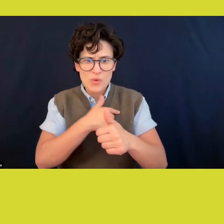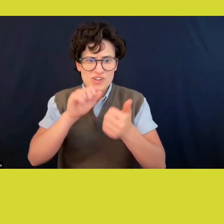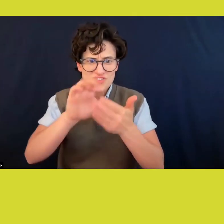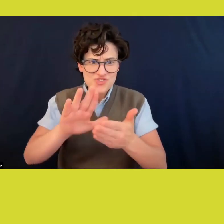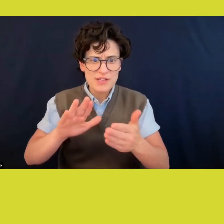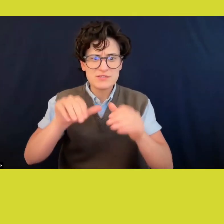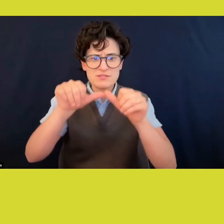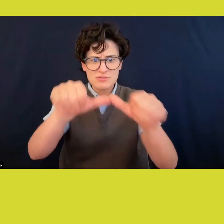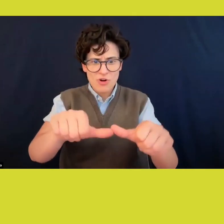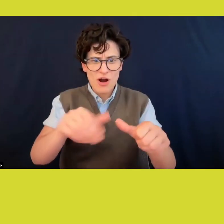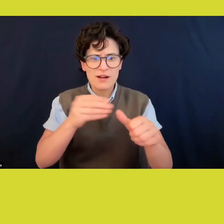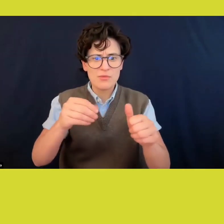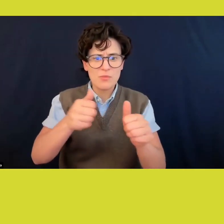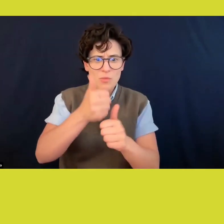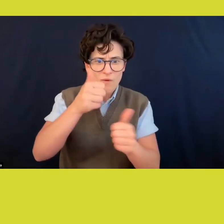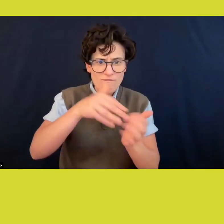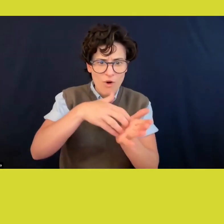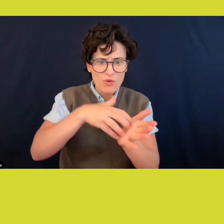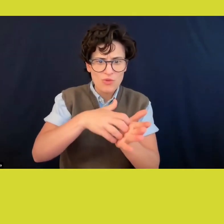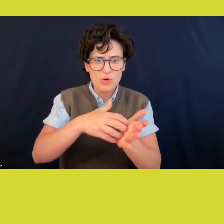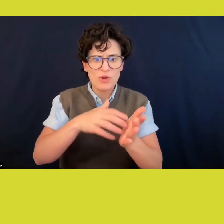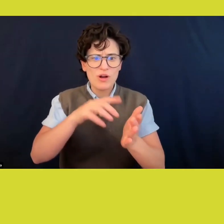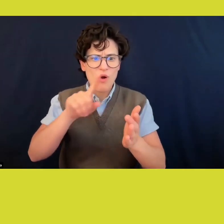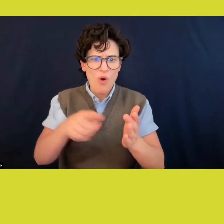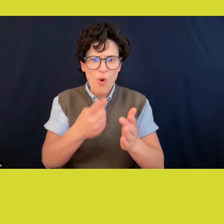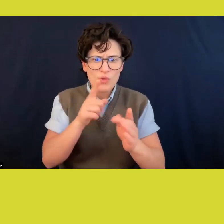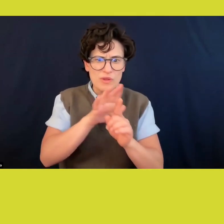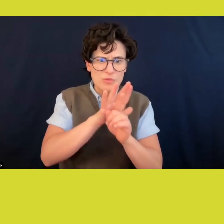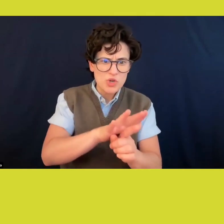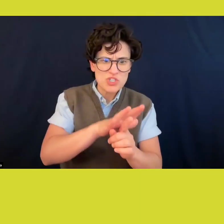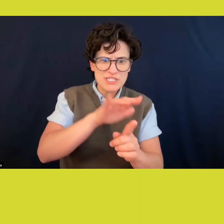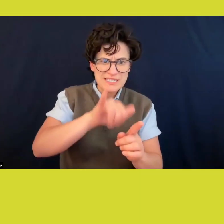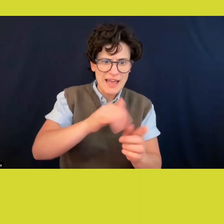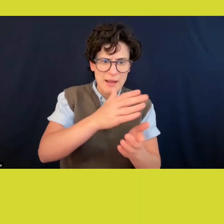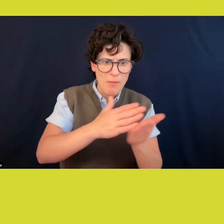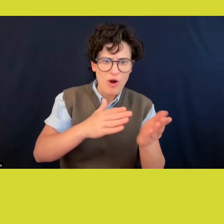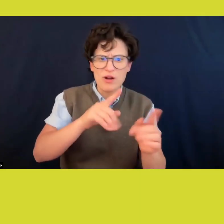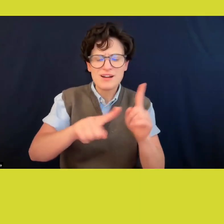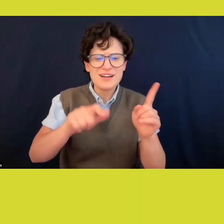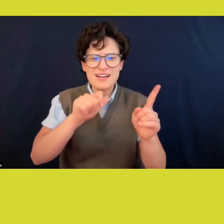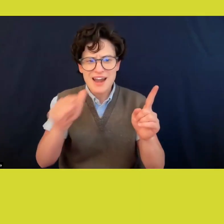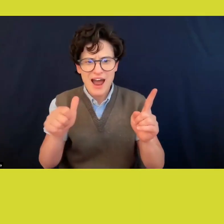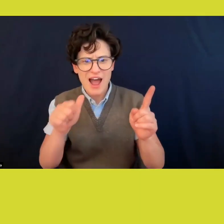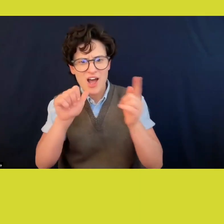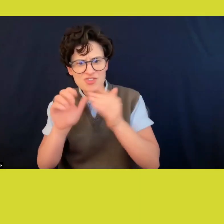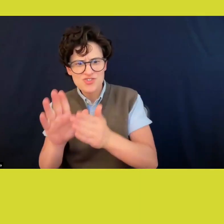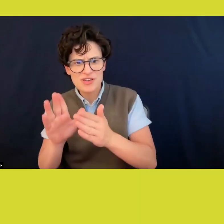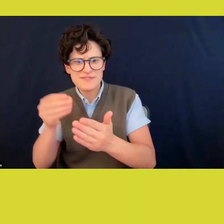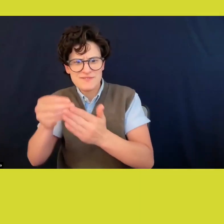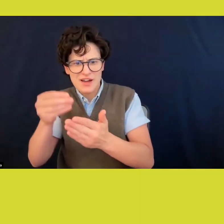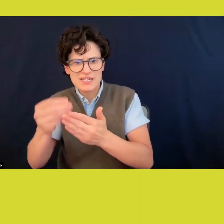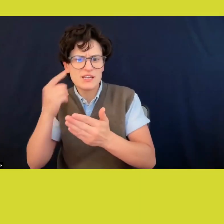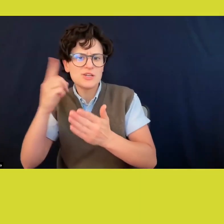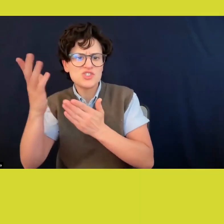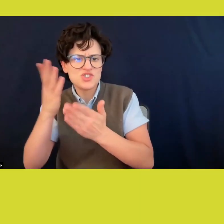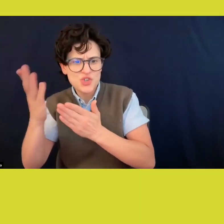services that are needed to address this population. So then you have people in a 30, 40-unit building